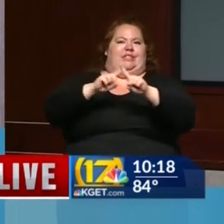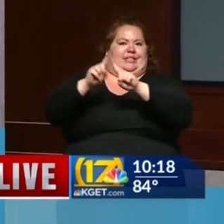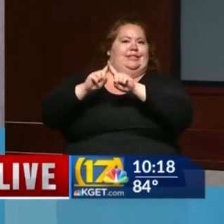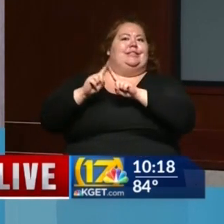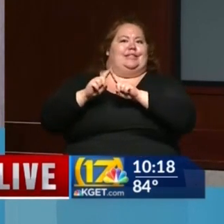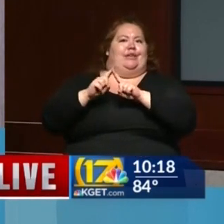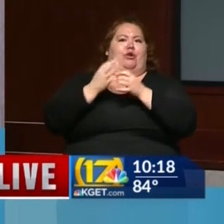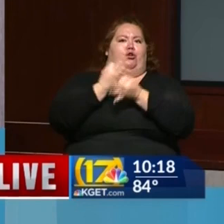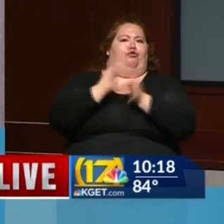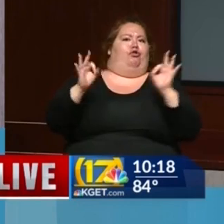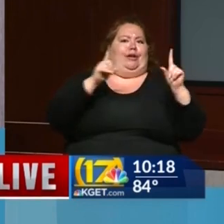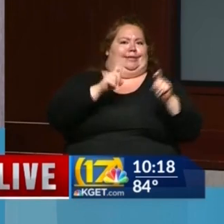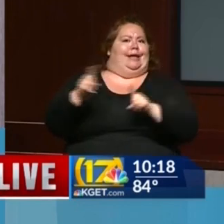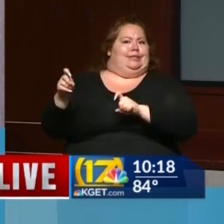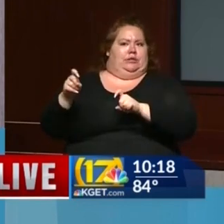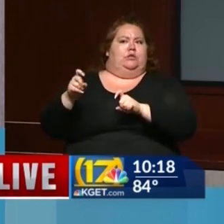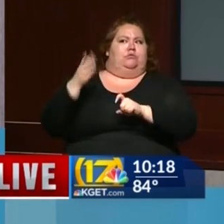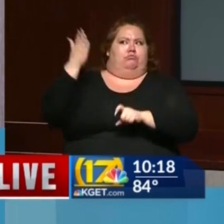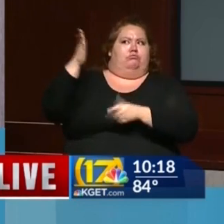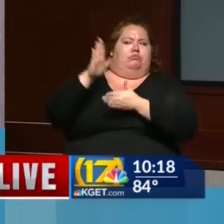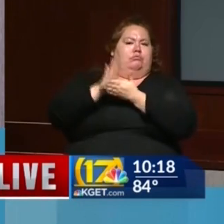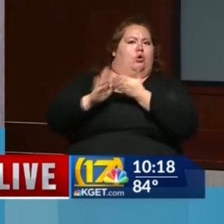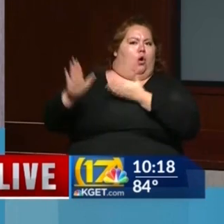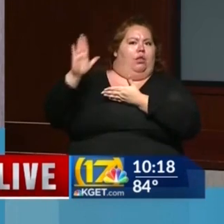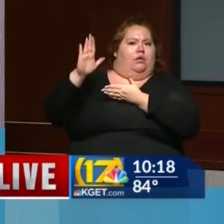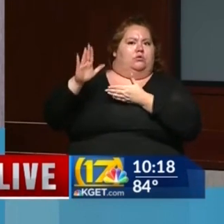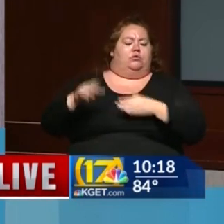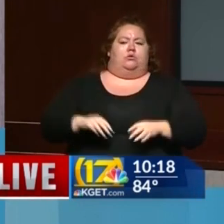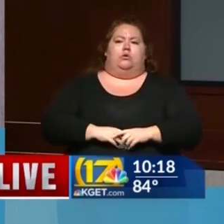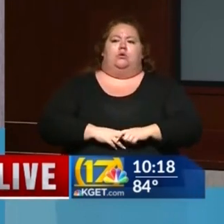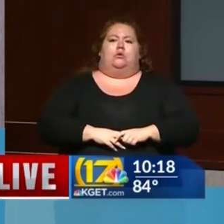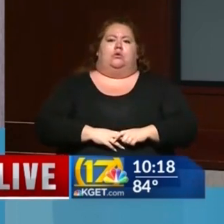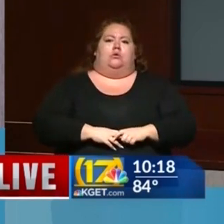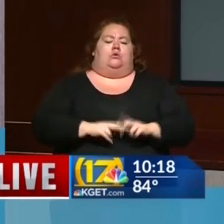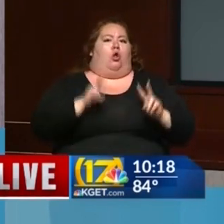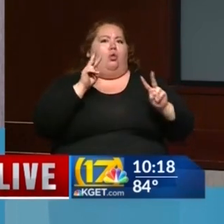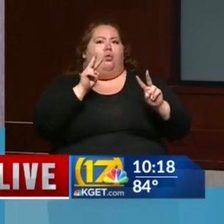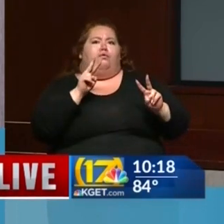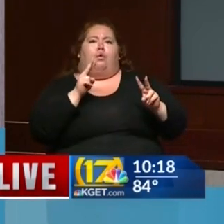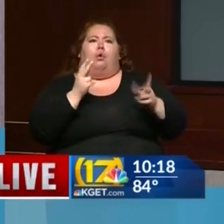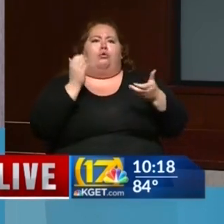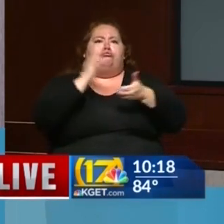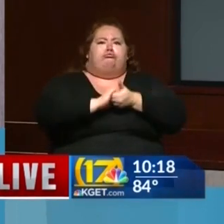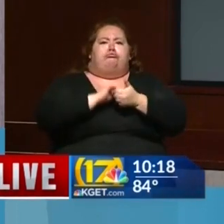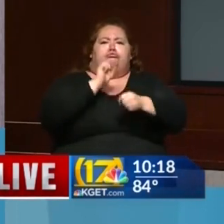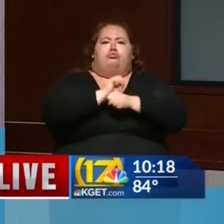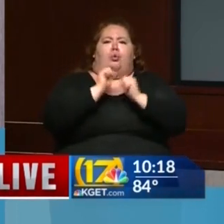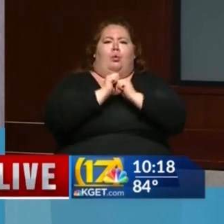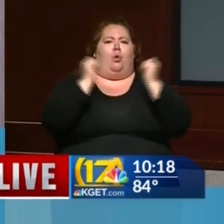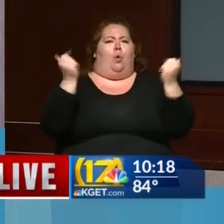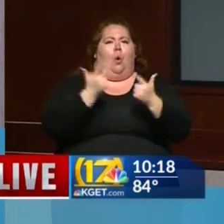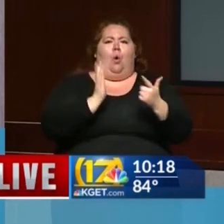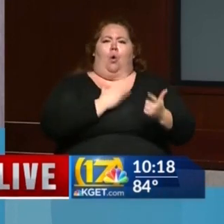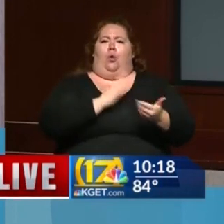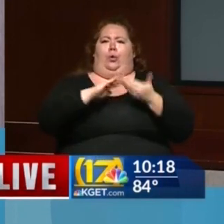THANK YOU H PC, FOR STEPPING UP AND HOSTING MULTIPLE FREE TESTING SITES UP AT THE COLLEGE. WE APPRECIATE IT.